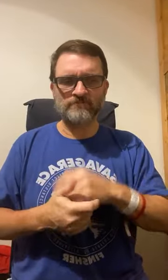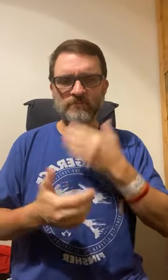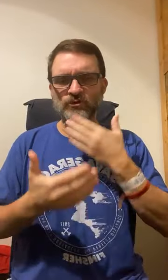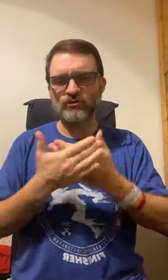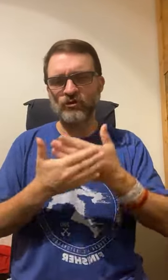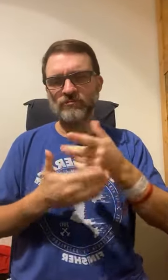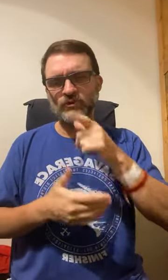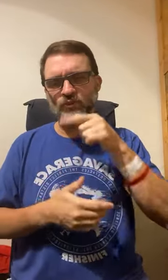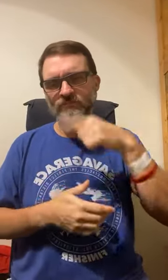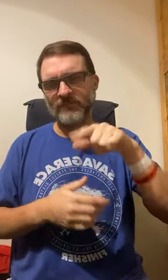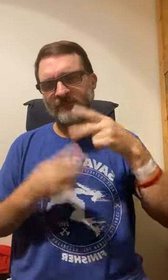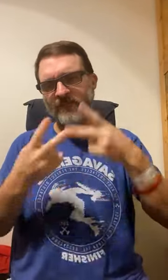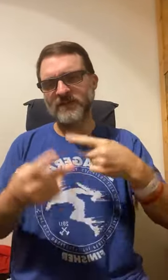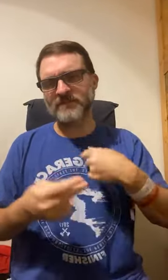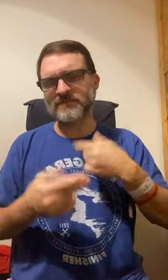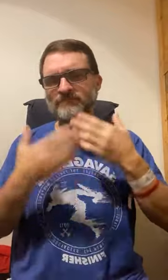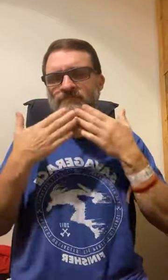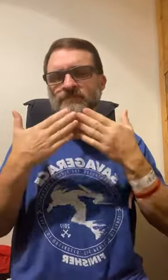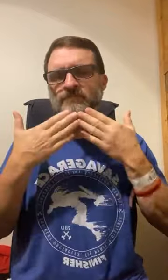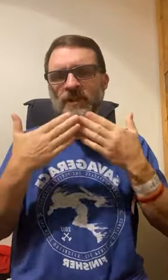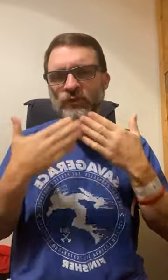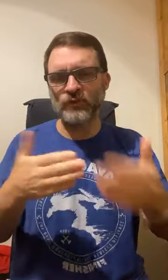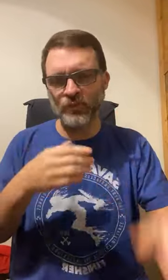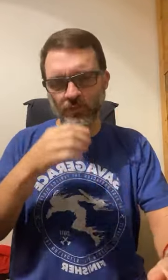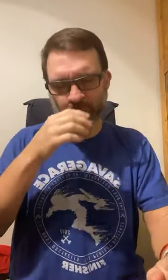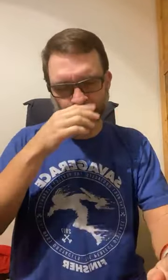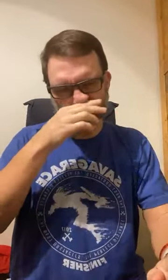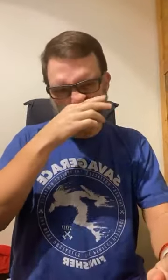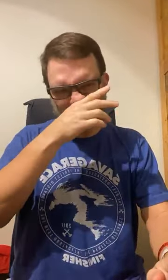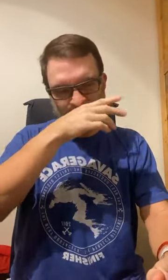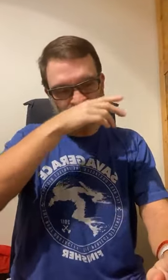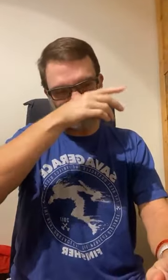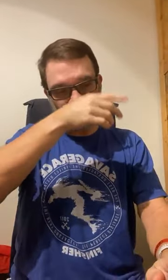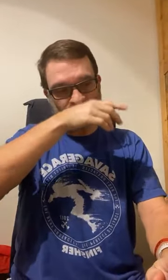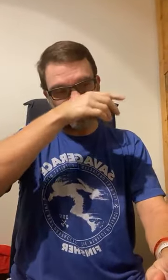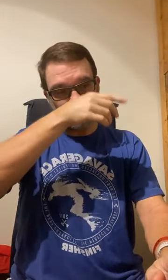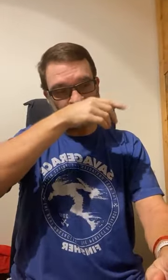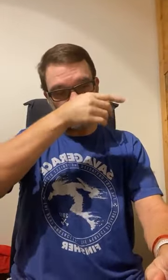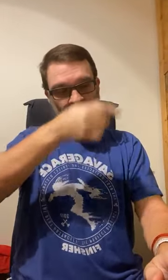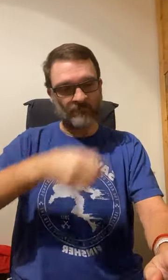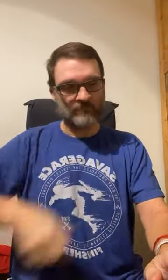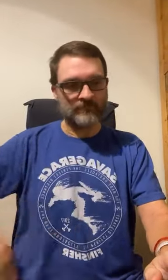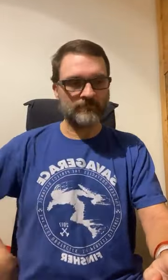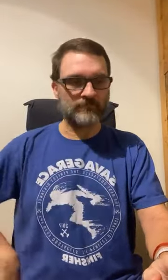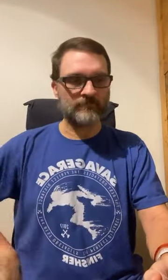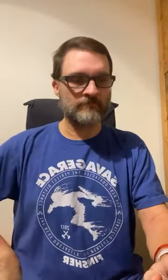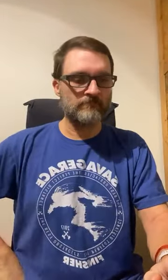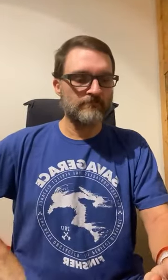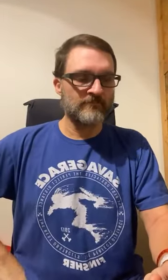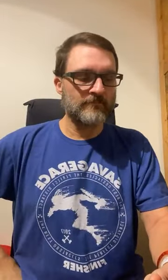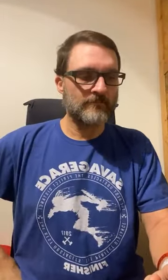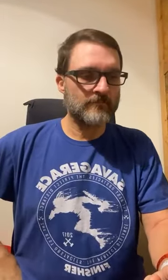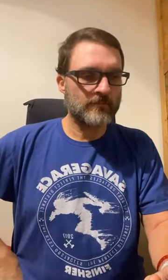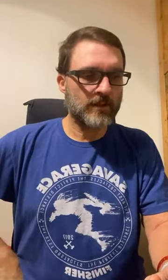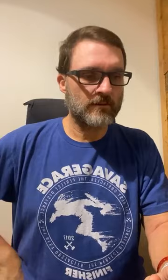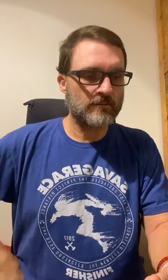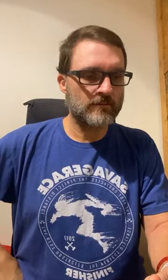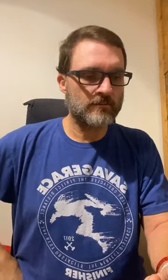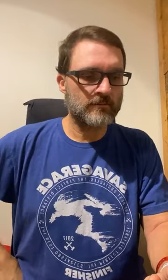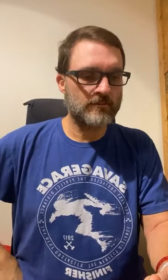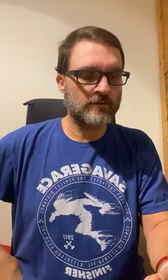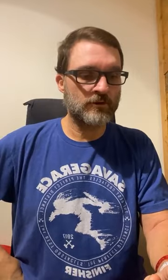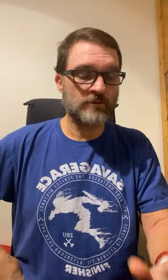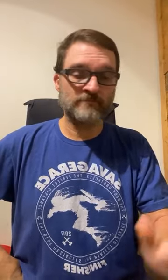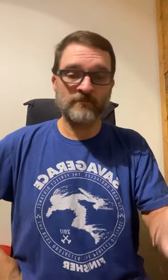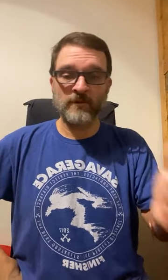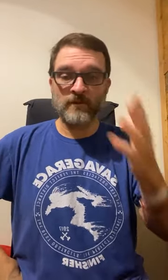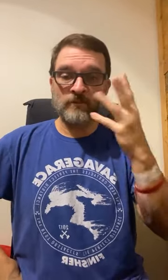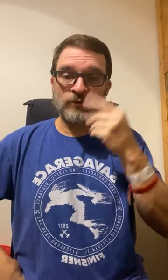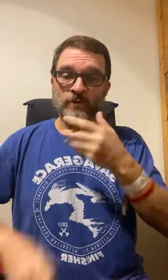It was good of those who did visit and I thank you for that.